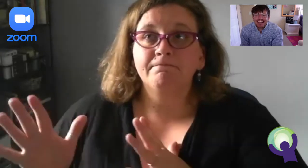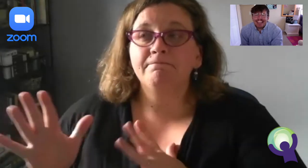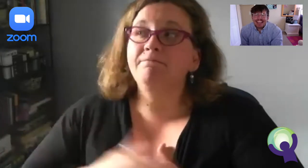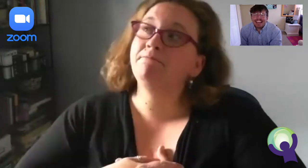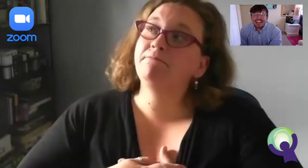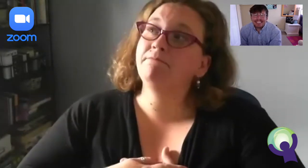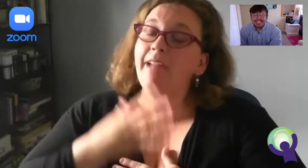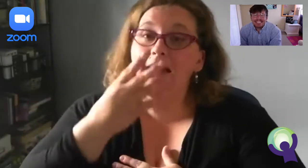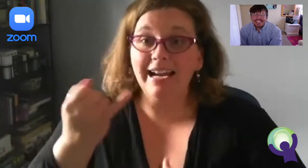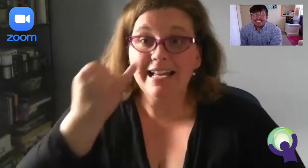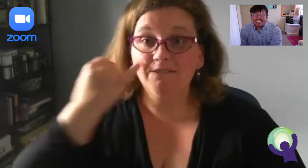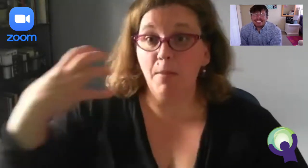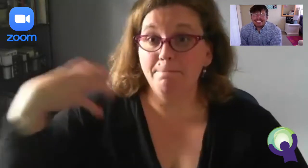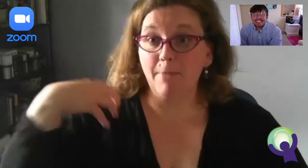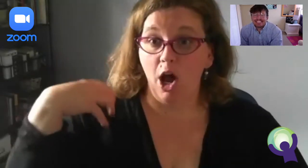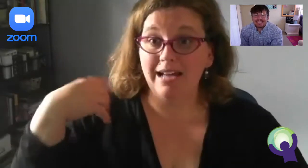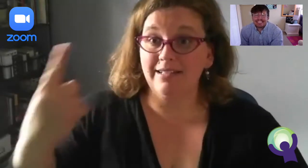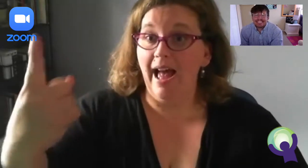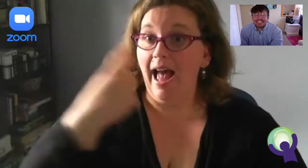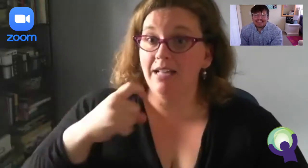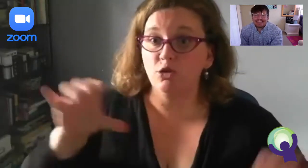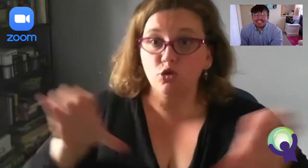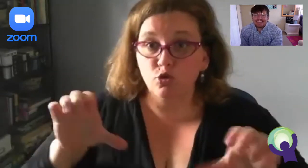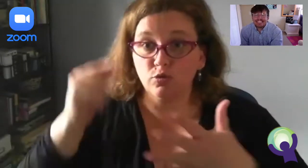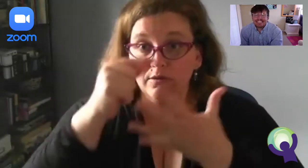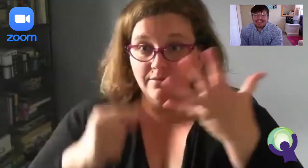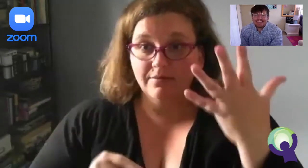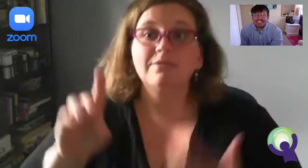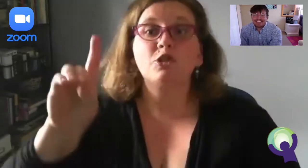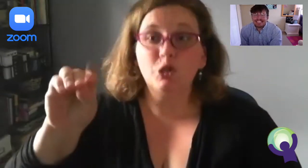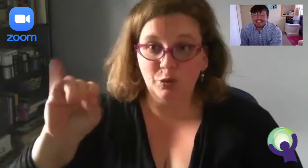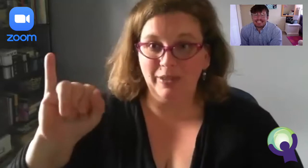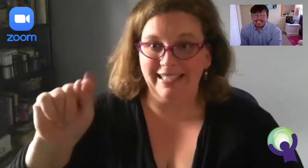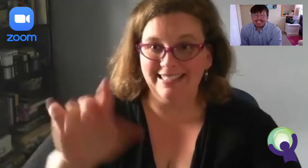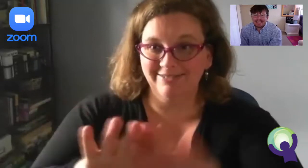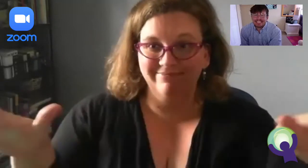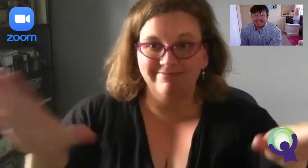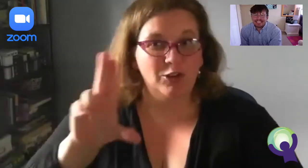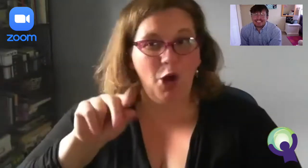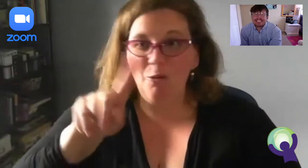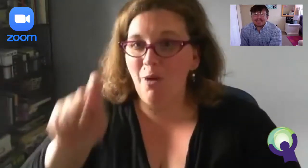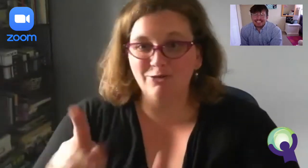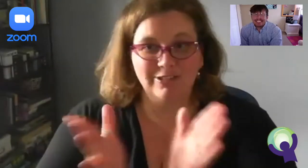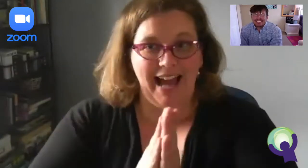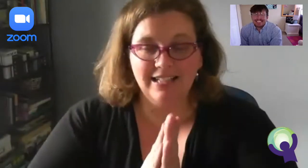until that time. And if my boss asked me to do something, I had to do it,